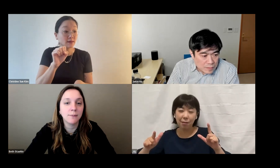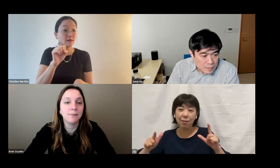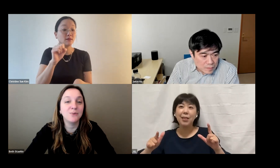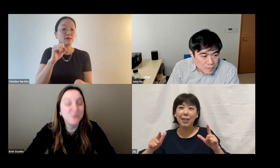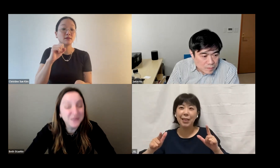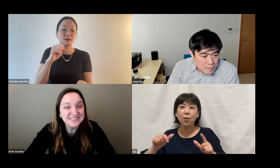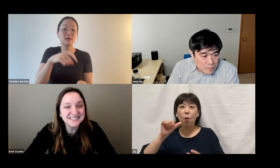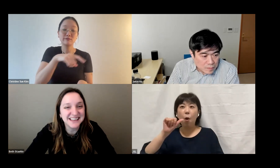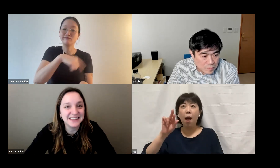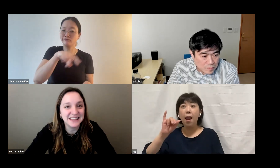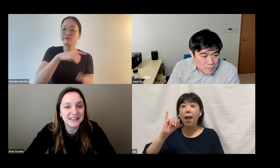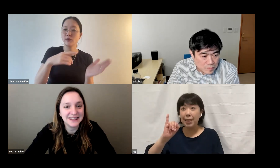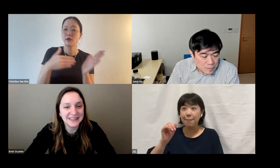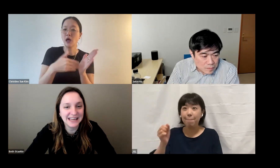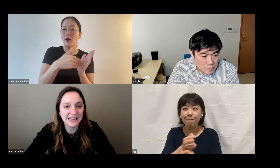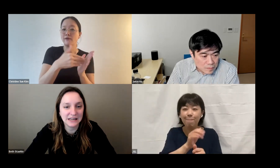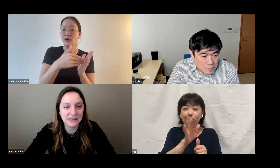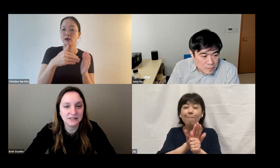But I will say that the thing is